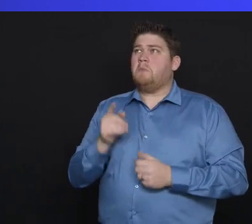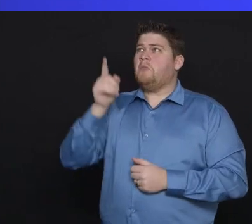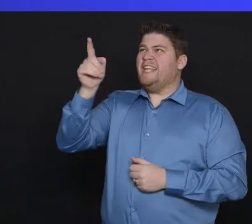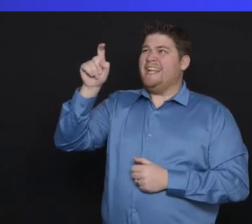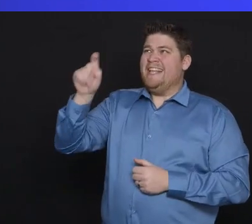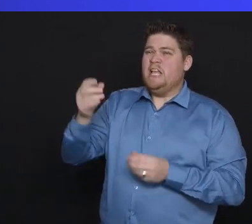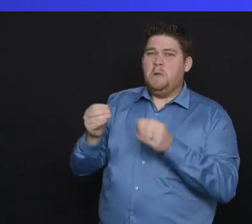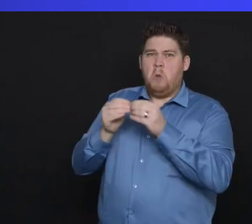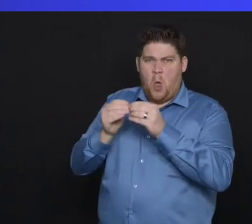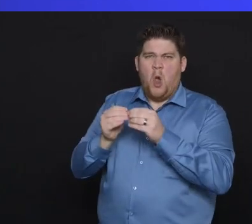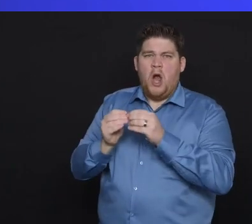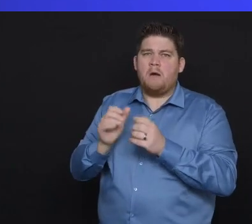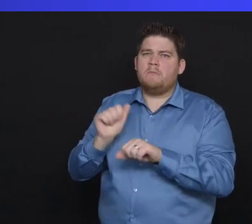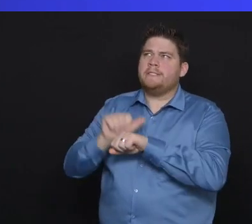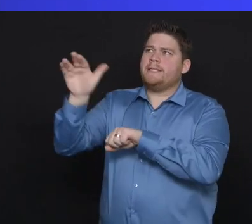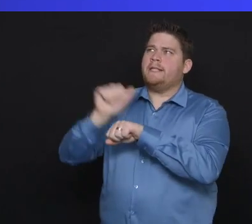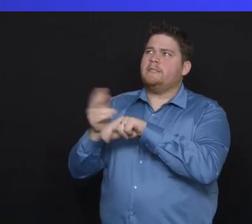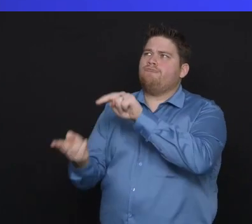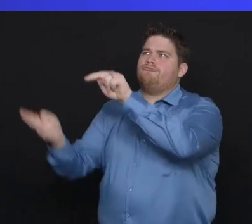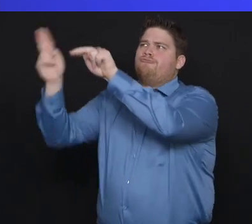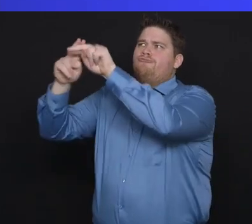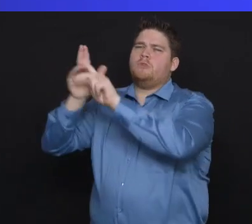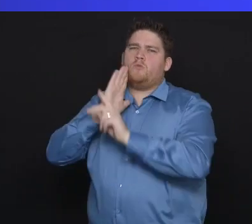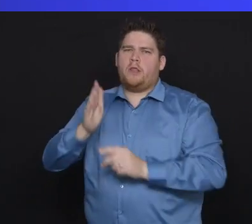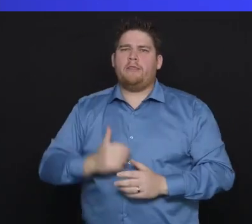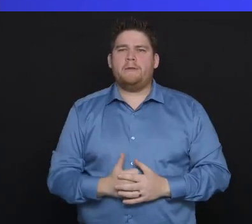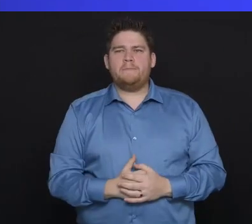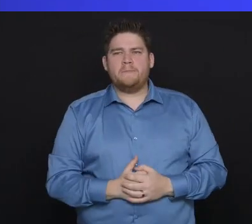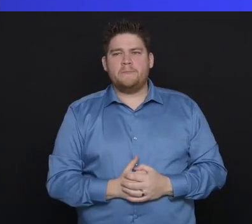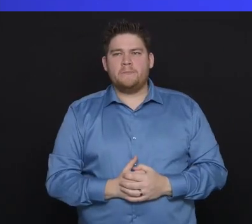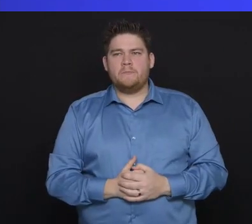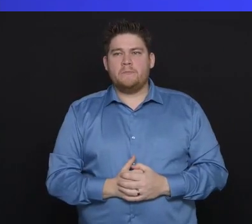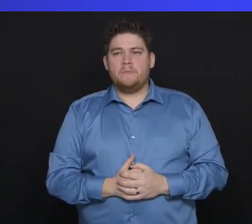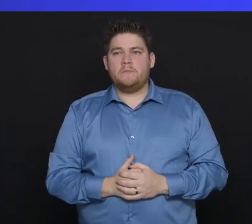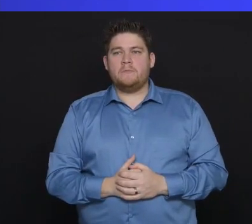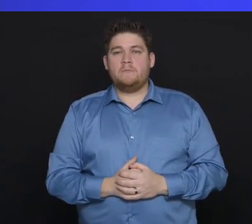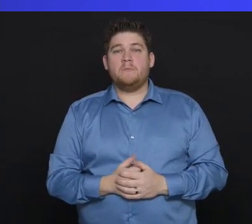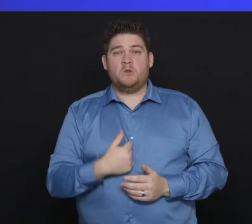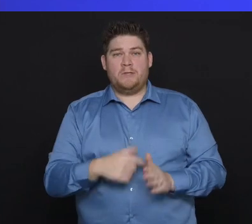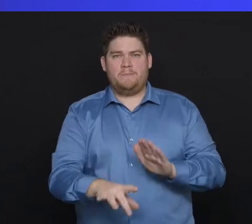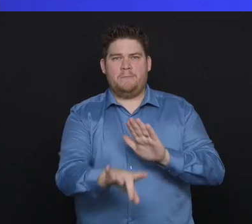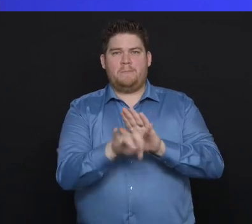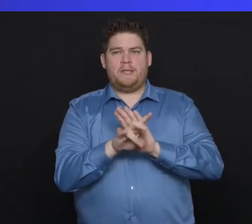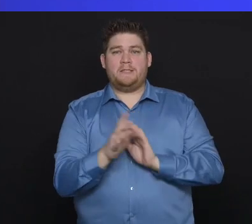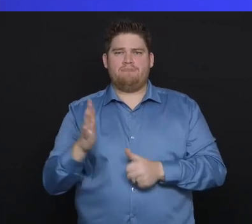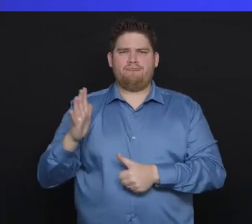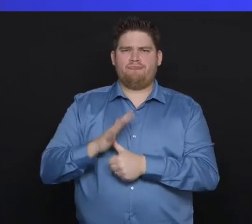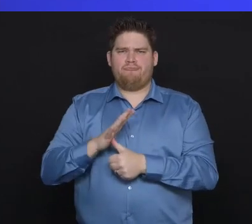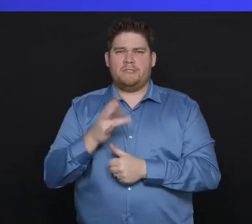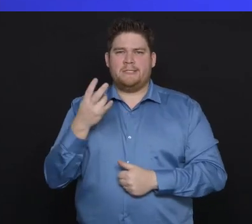week and that is doing -- that is being done on critical care sites.